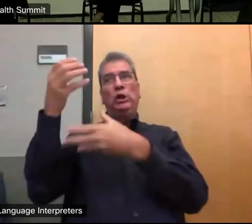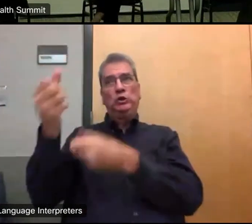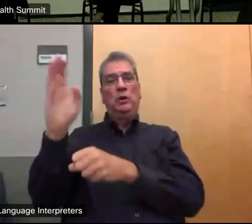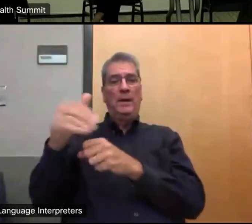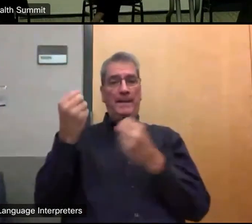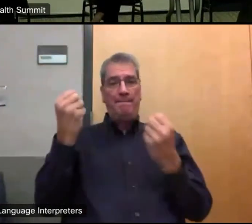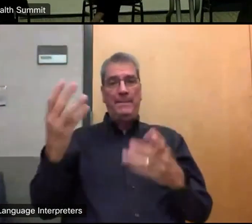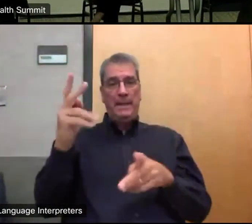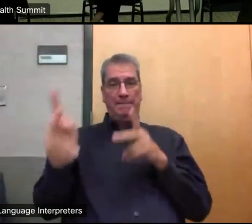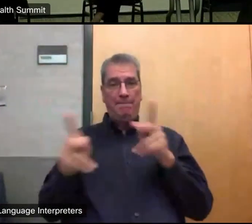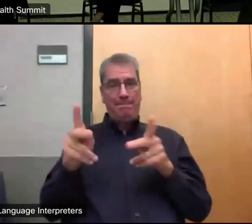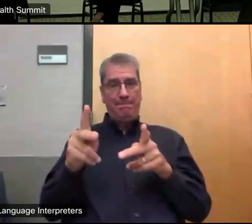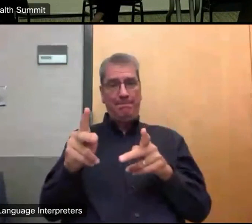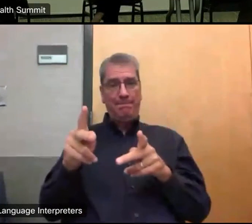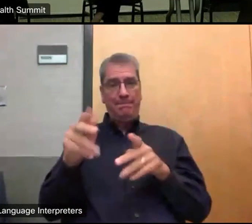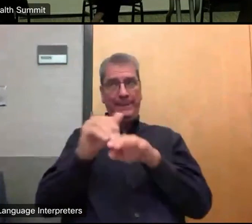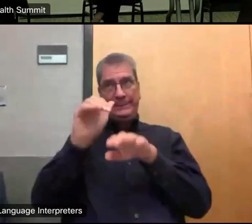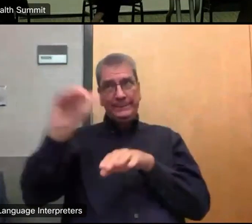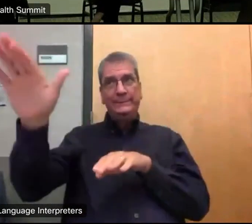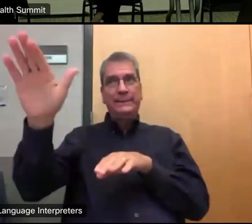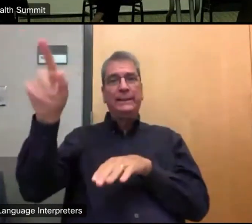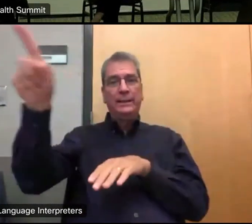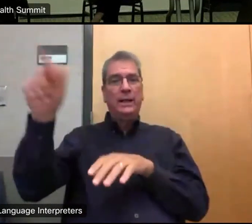folks to be in that position. So how do you, how do you leverage those in the long term?